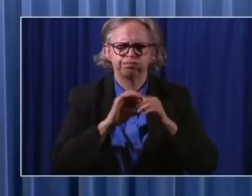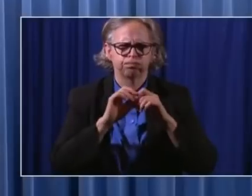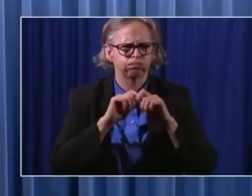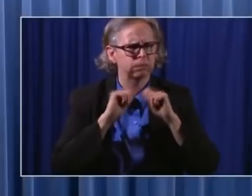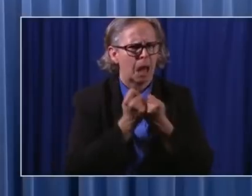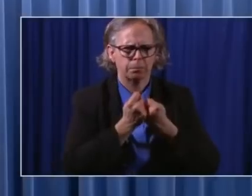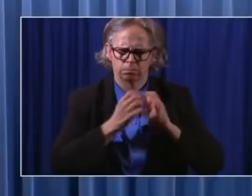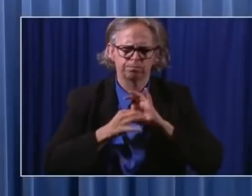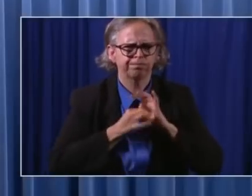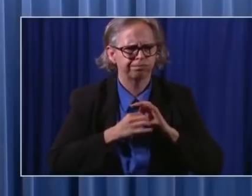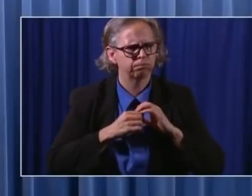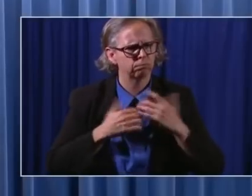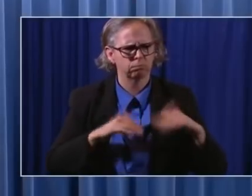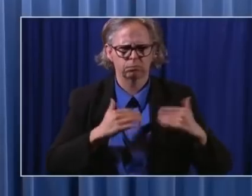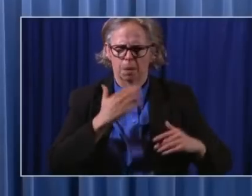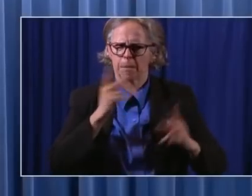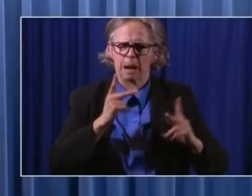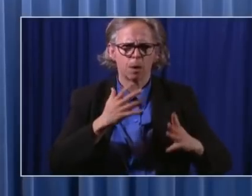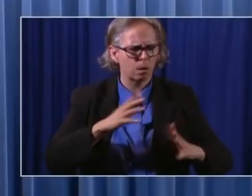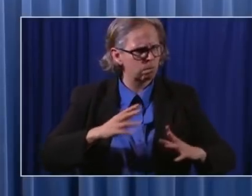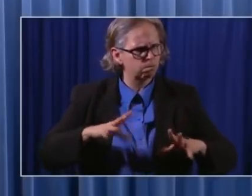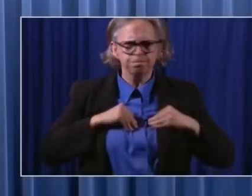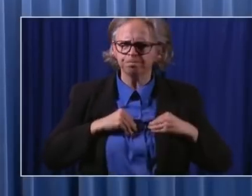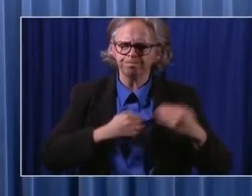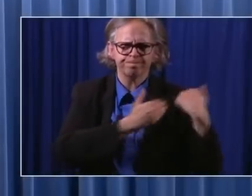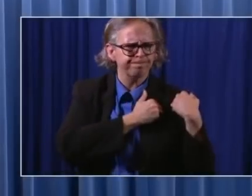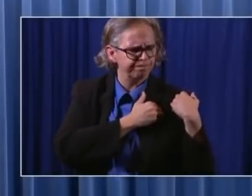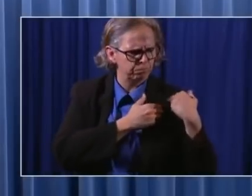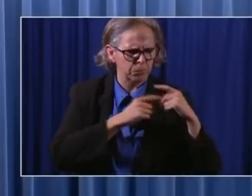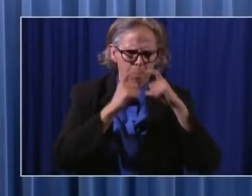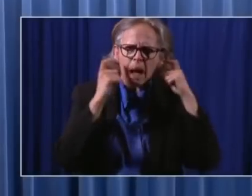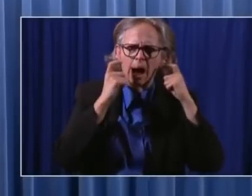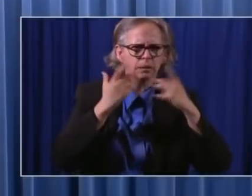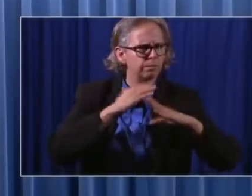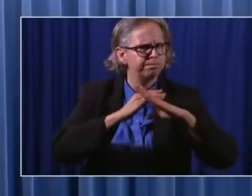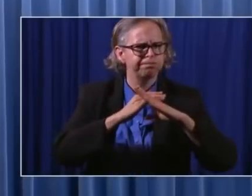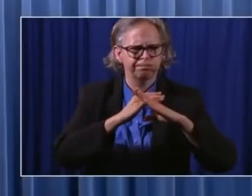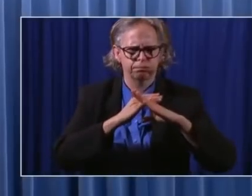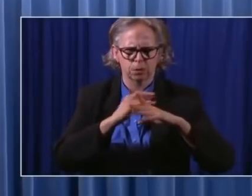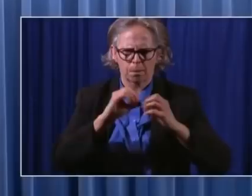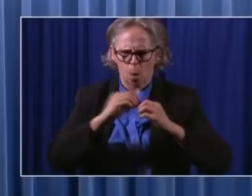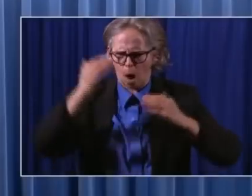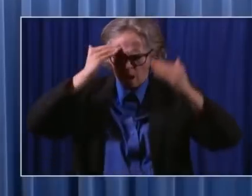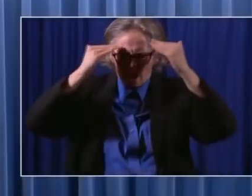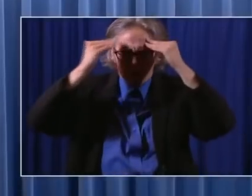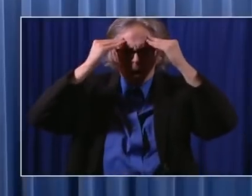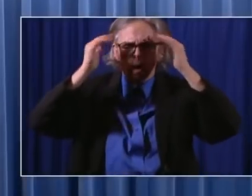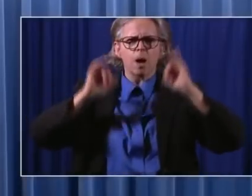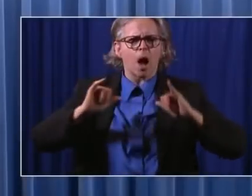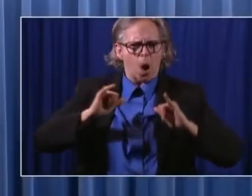THE MASK ON CAMPAIGN. A LOT OF GOOD THINGS COMING TOGETHER IN HAMILTON COUNTY AS